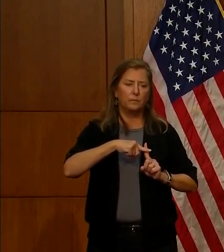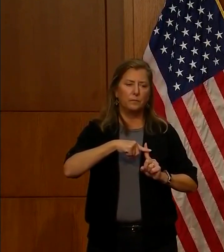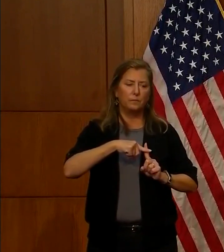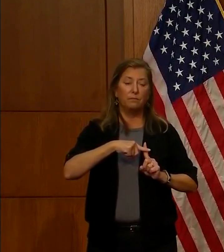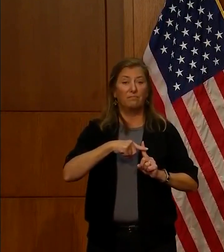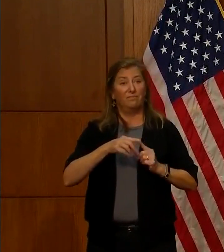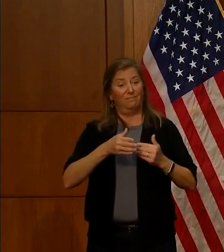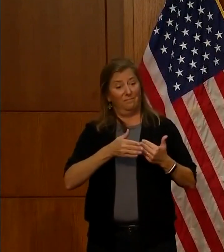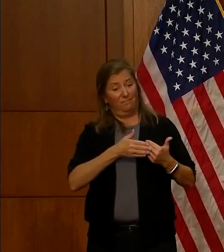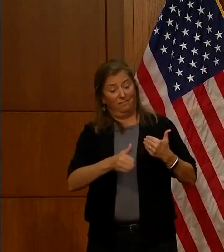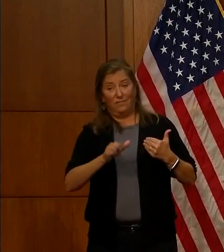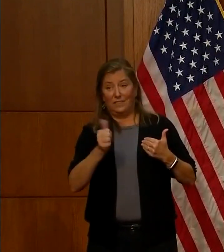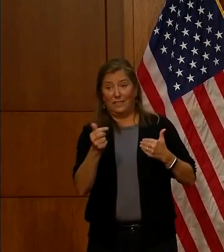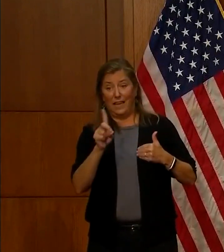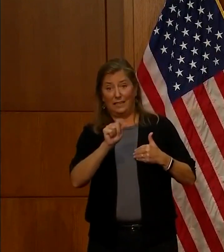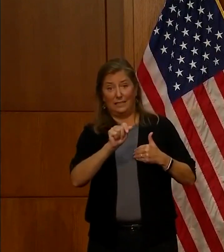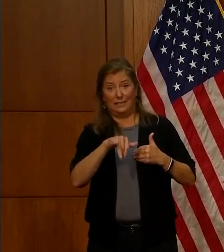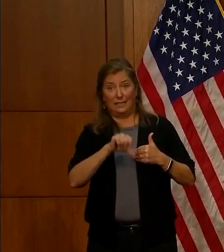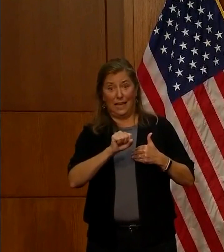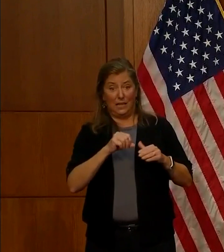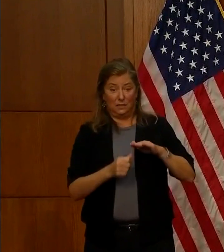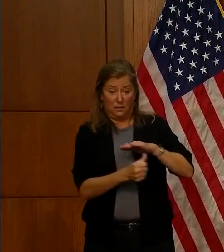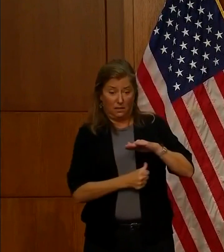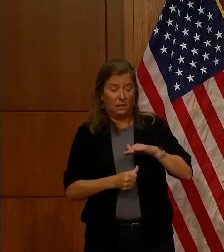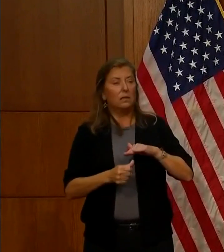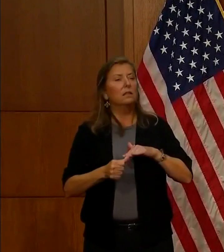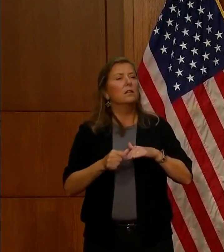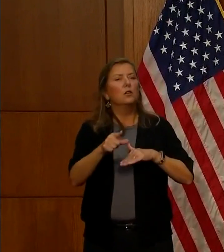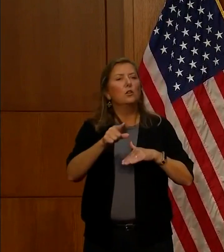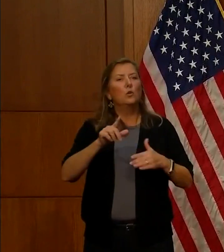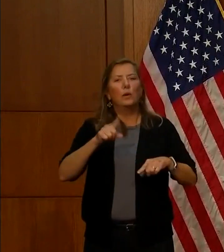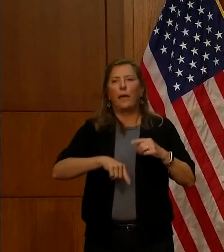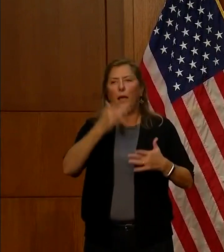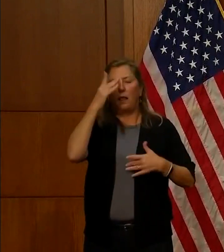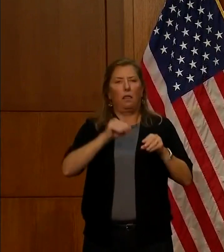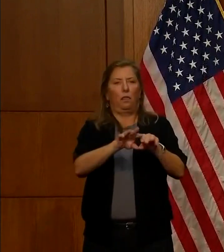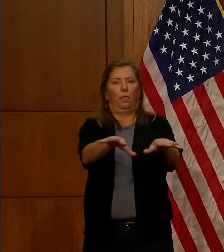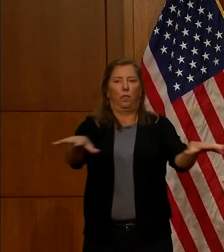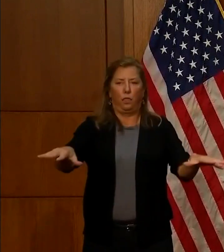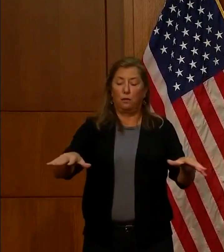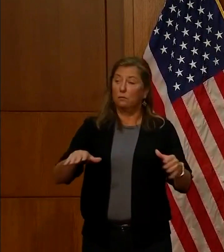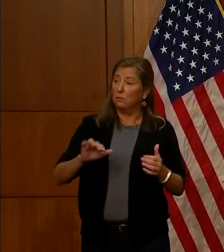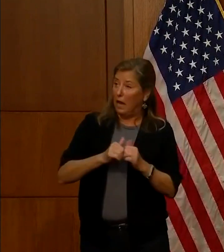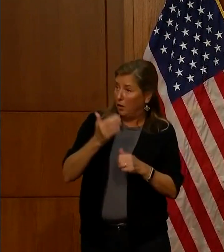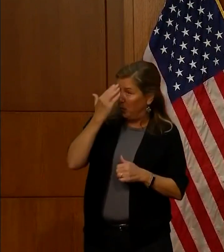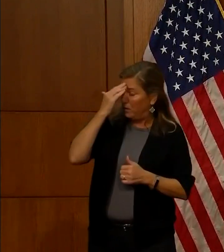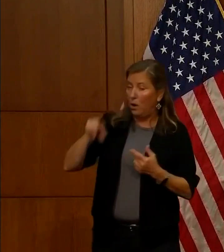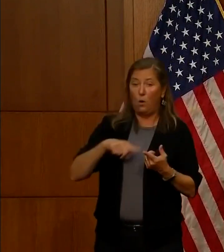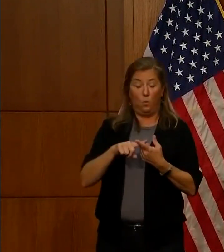CAN NOT SPREAD THE DISEASE AFTER TEN DAYS POST ISOLATION